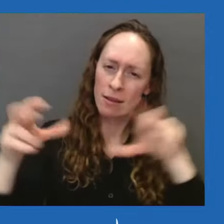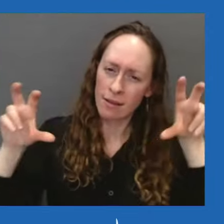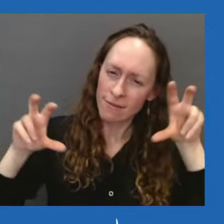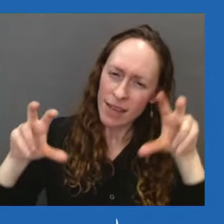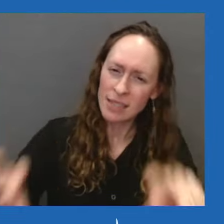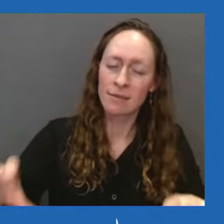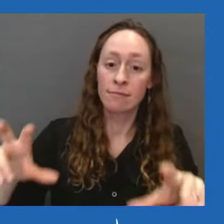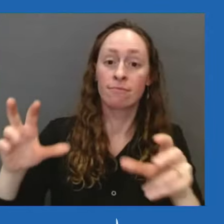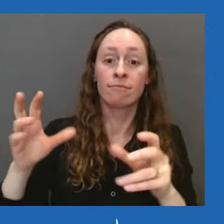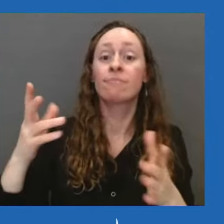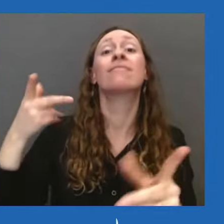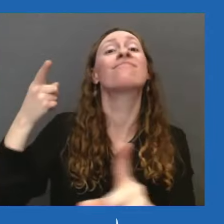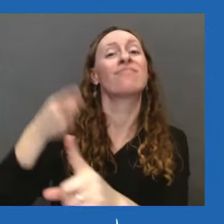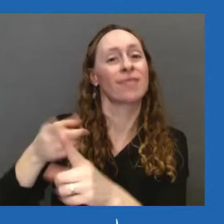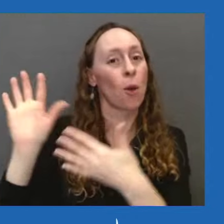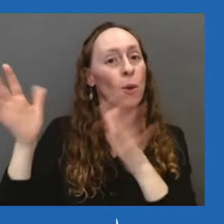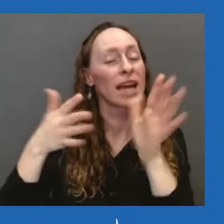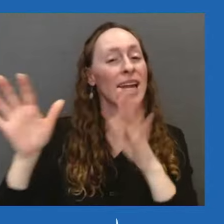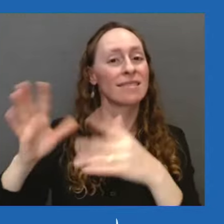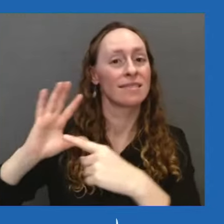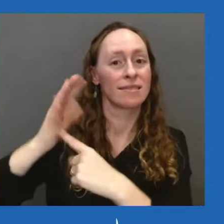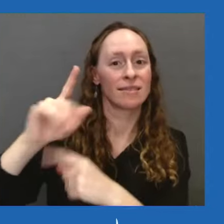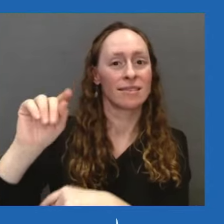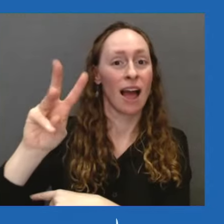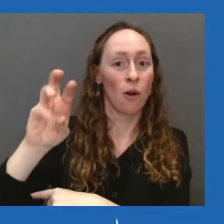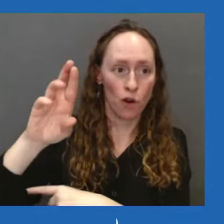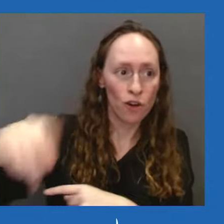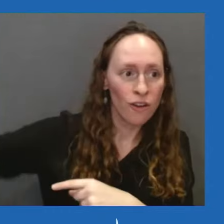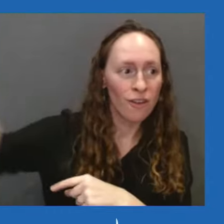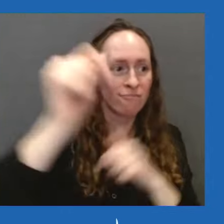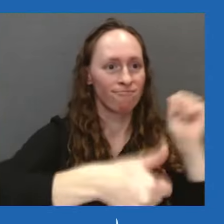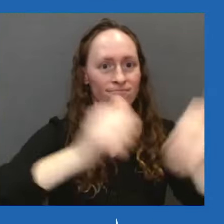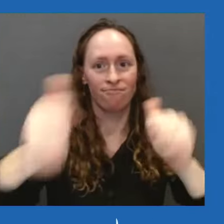that use those American-made wind towers to power American homes.